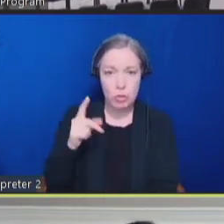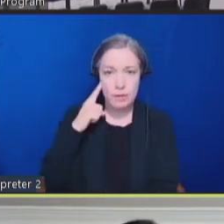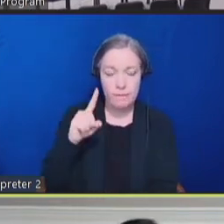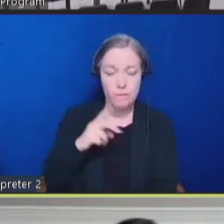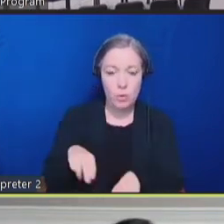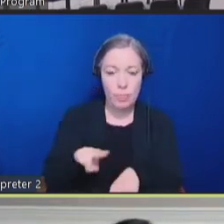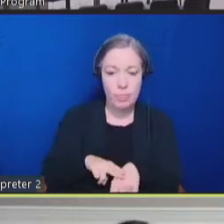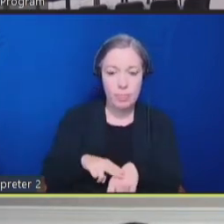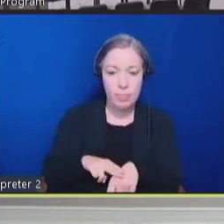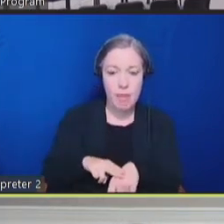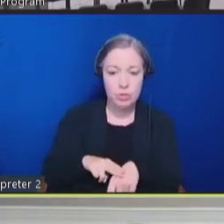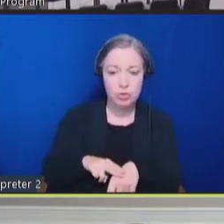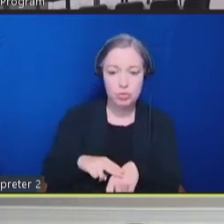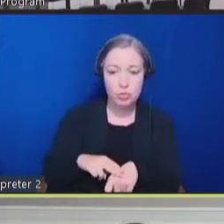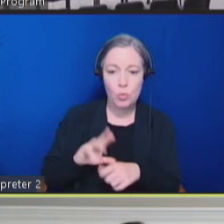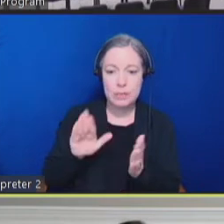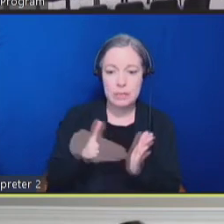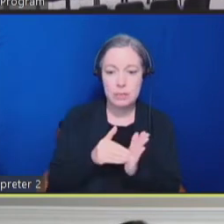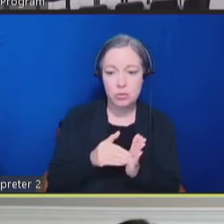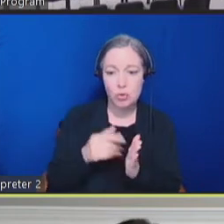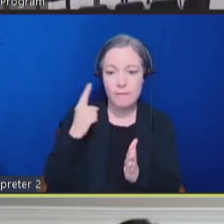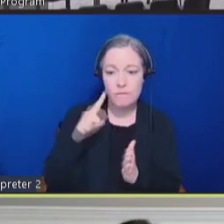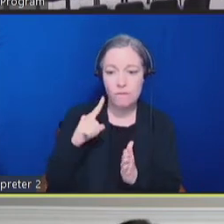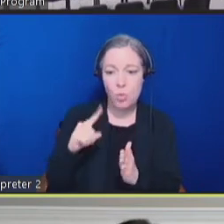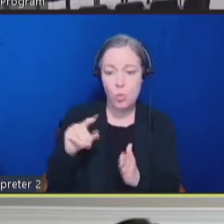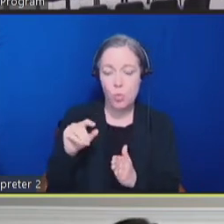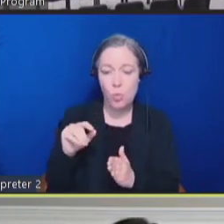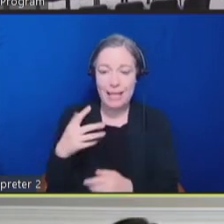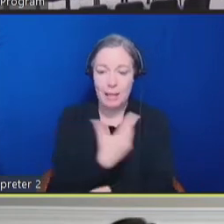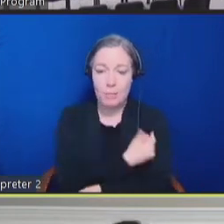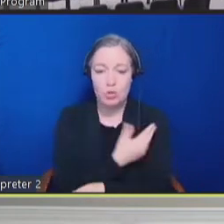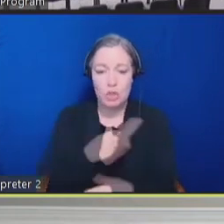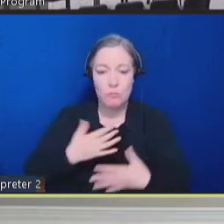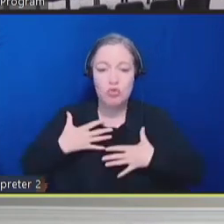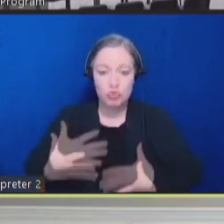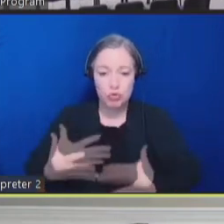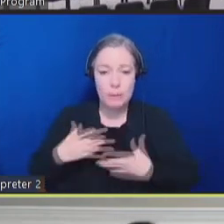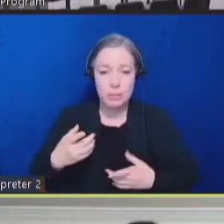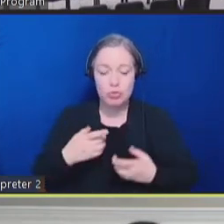Respiratory Diseases at CDC. And we have a couple of updates for the committee. First